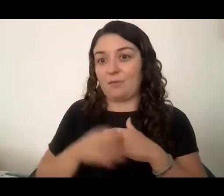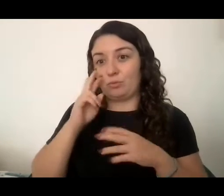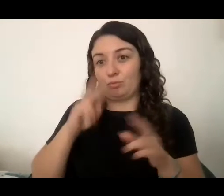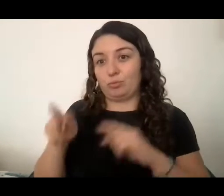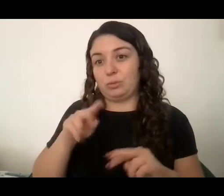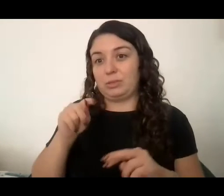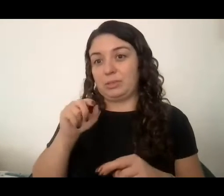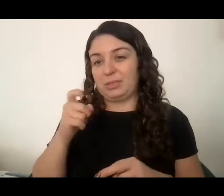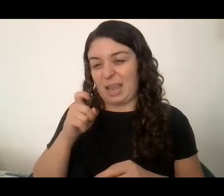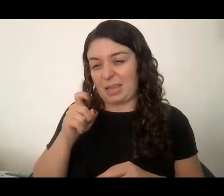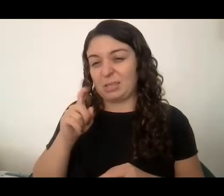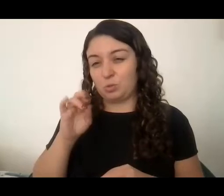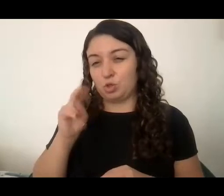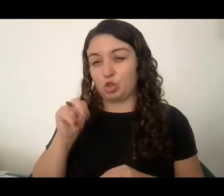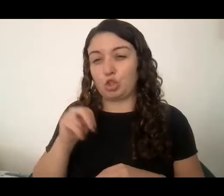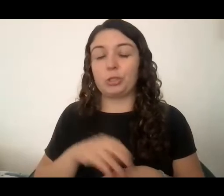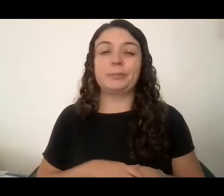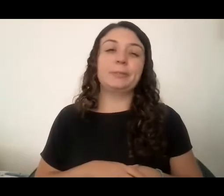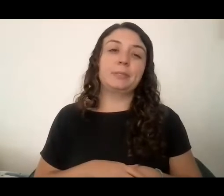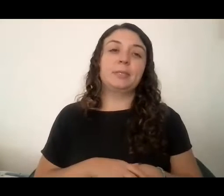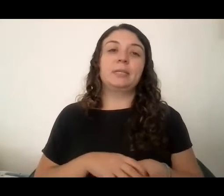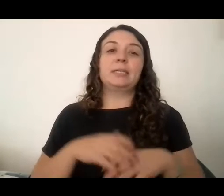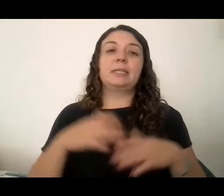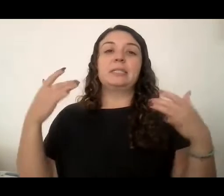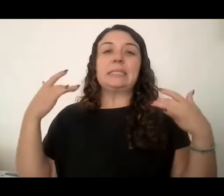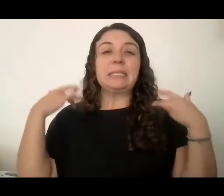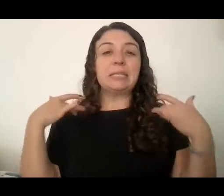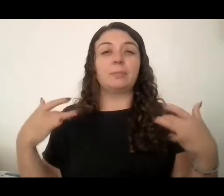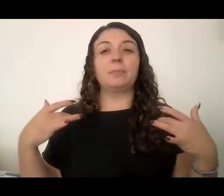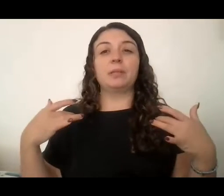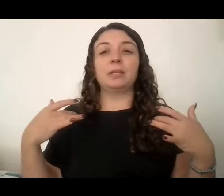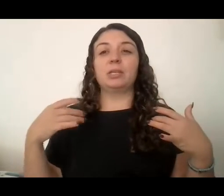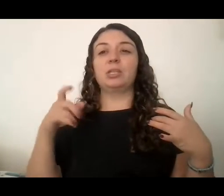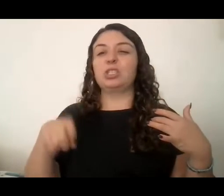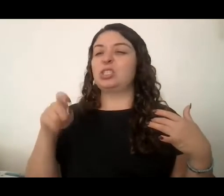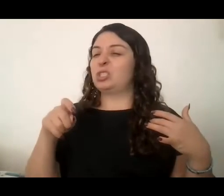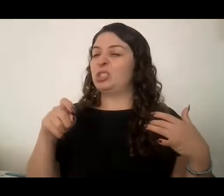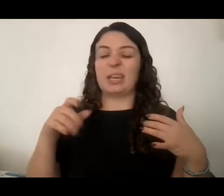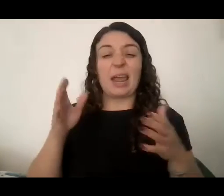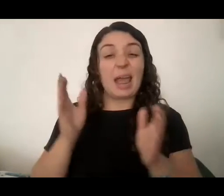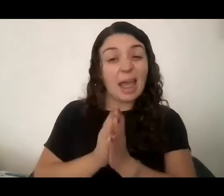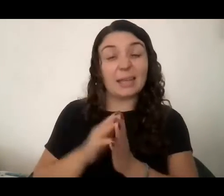generally a person shouldn't do that, shouldn't ask to have their benefit suspended, just based